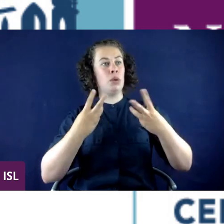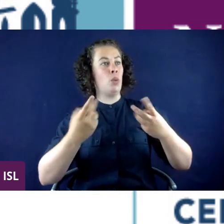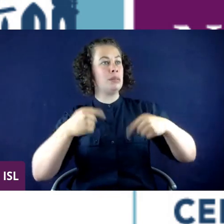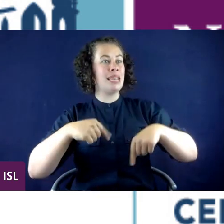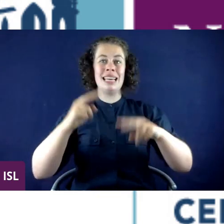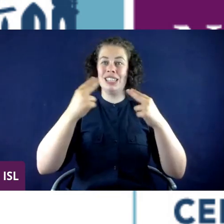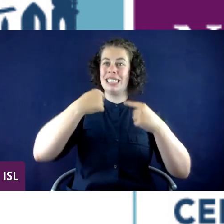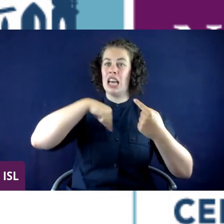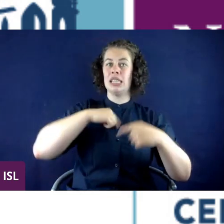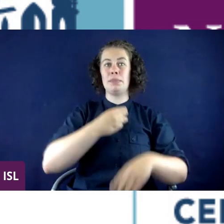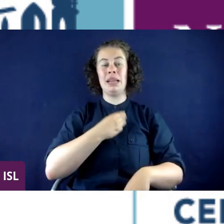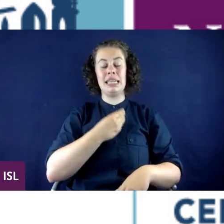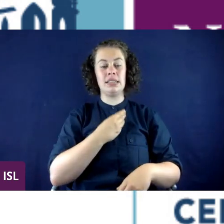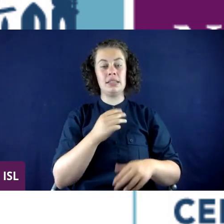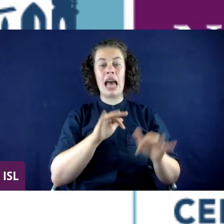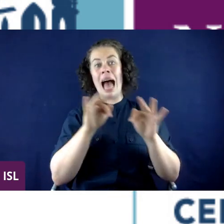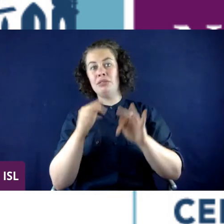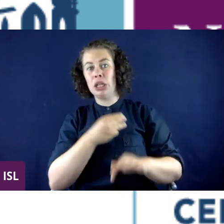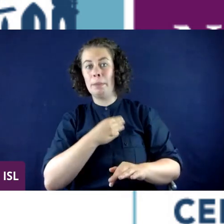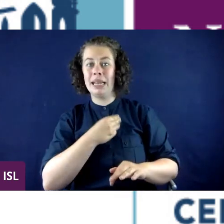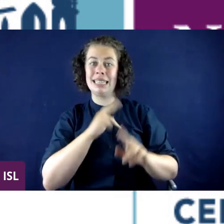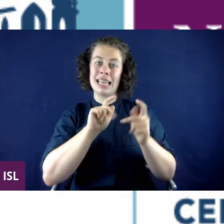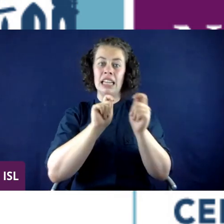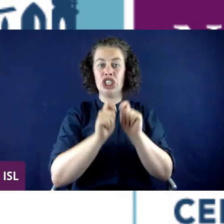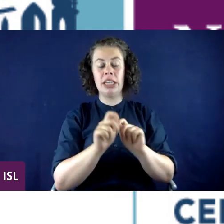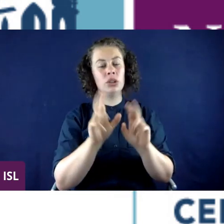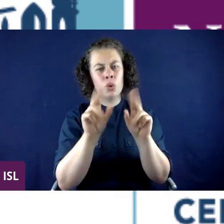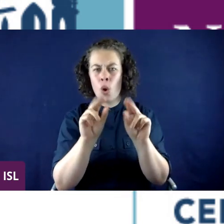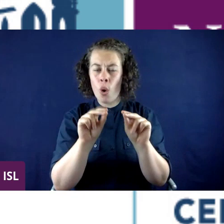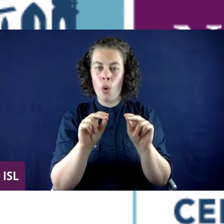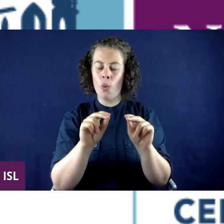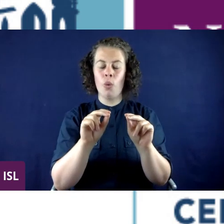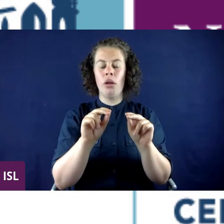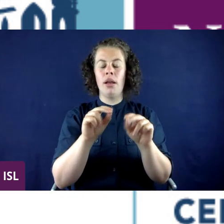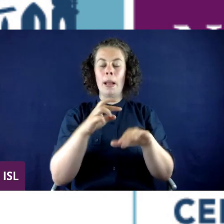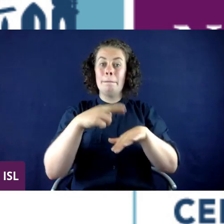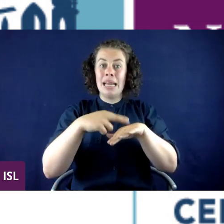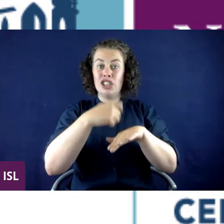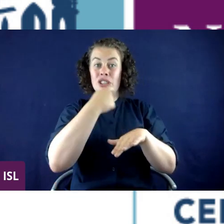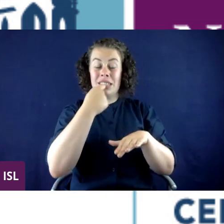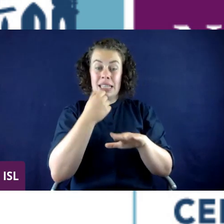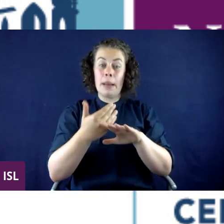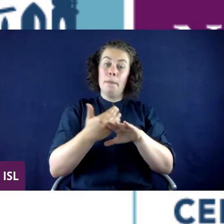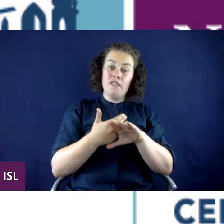or afterwards we could retrofit. It is always going to be an afterthought until